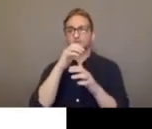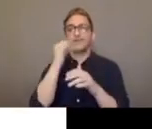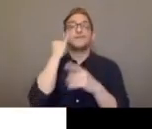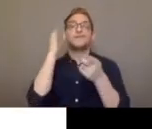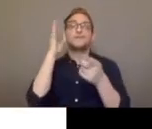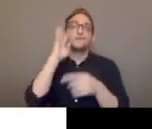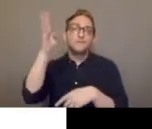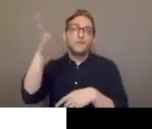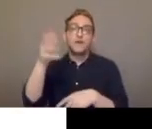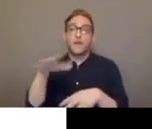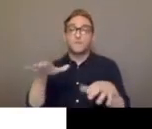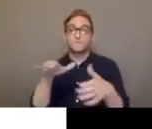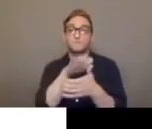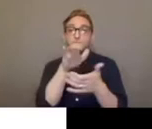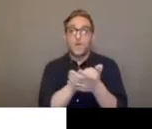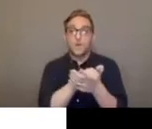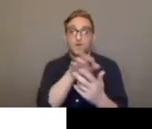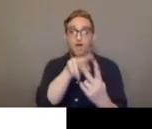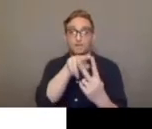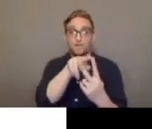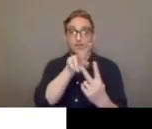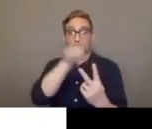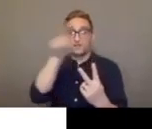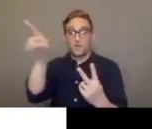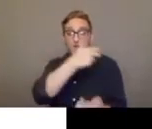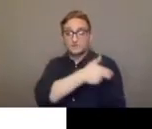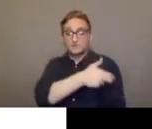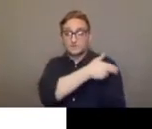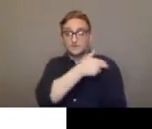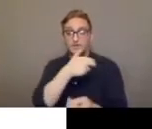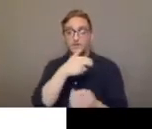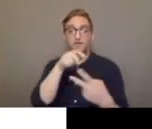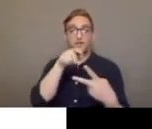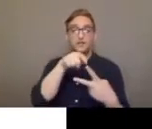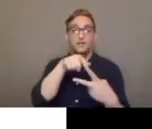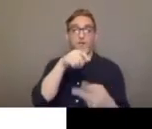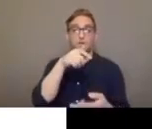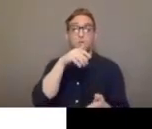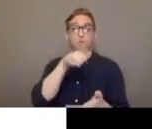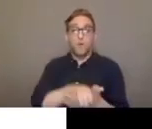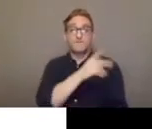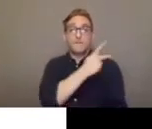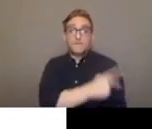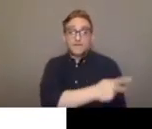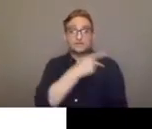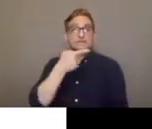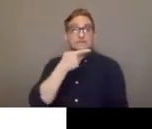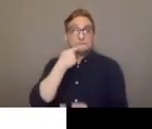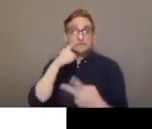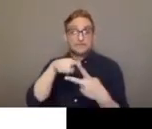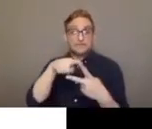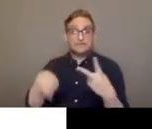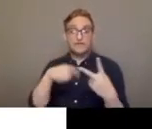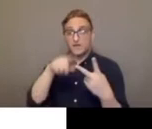hospital and the wife who is the patients was hearing and her husband was deaf and he's